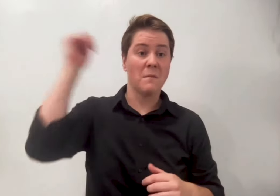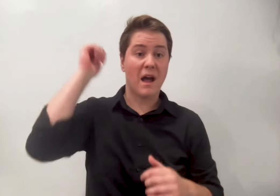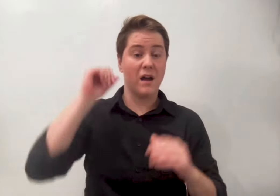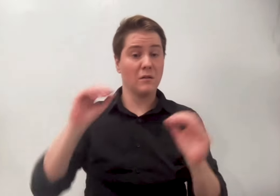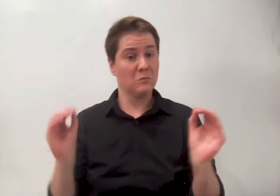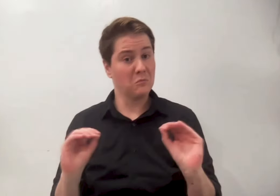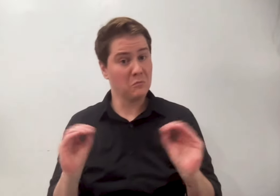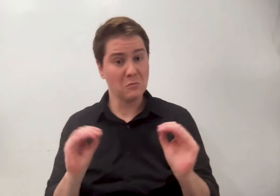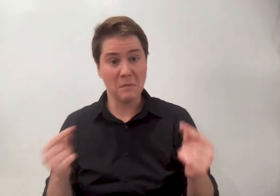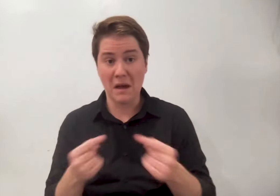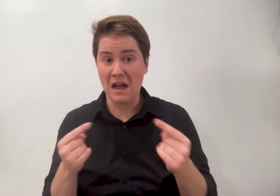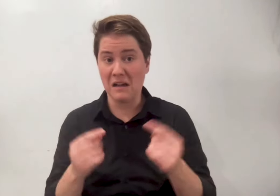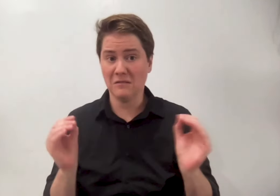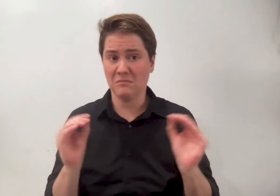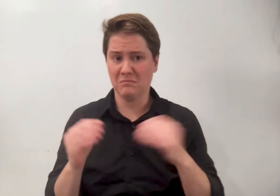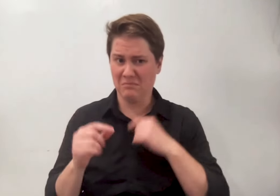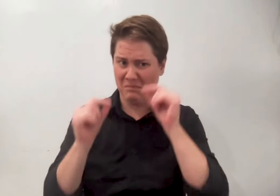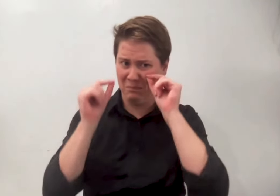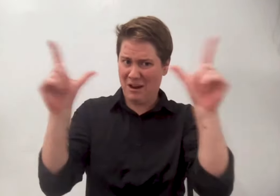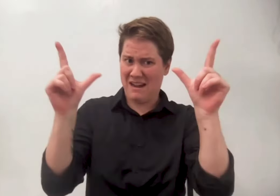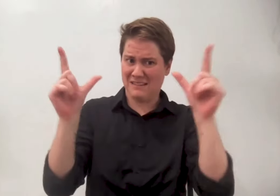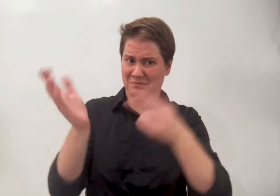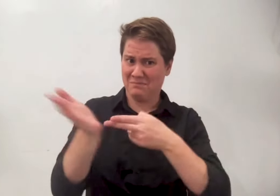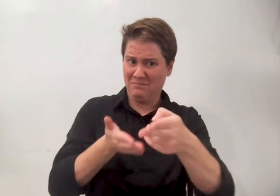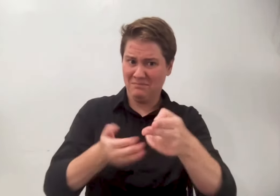But my back, no pain! Honestly, I'm really surprised.